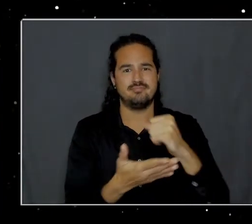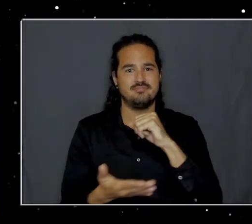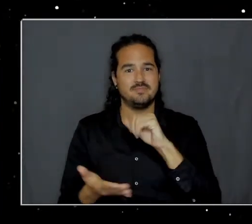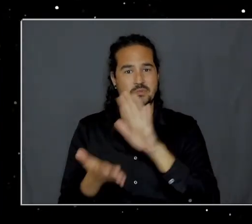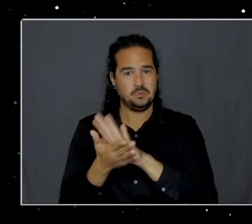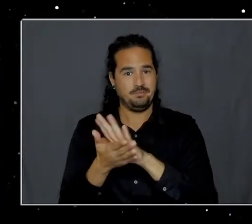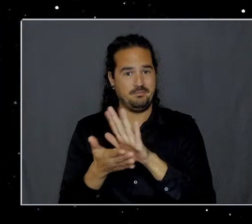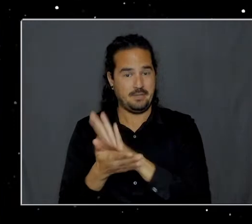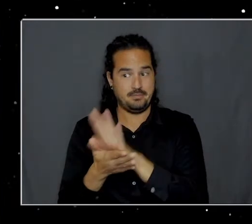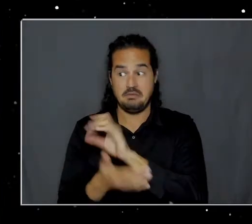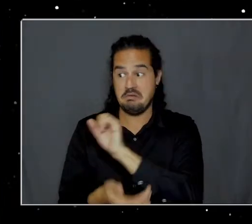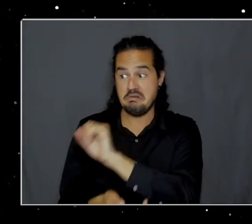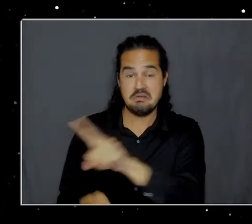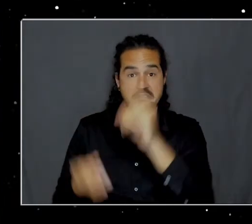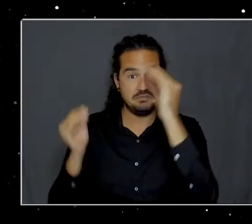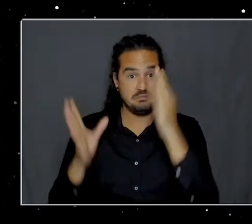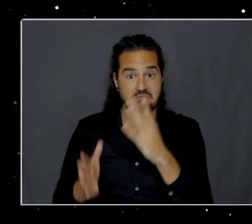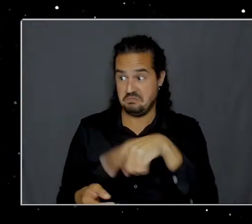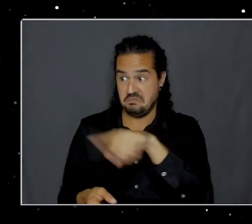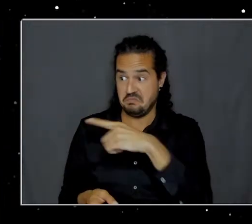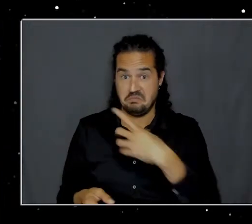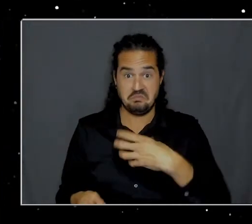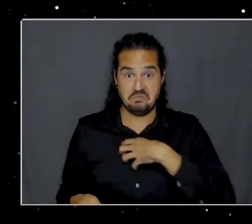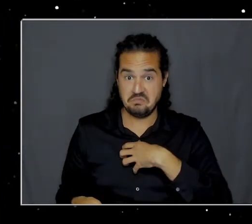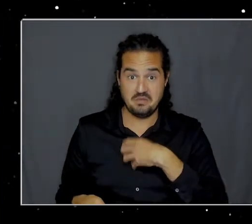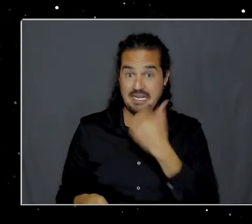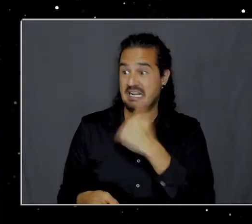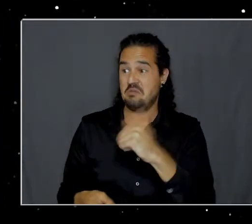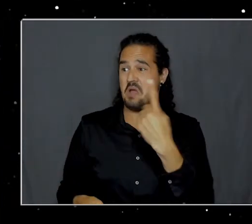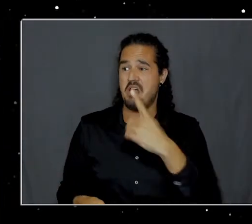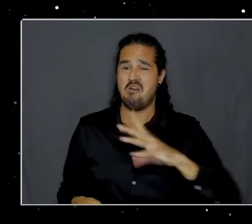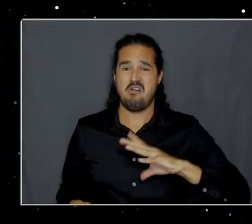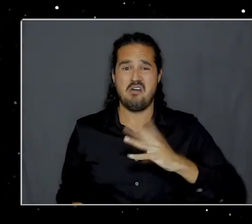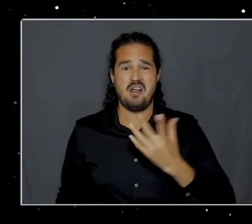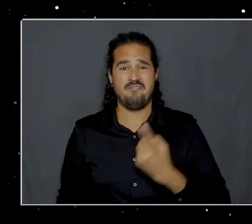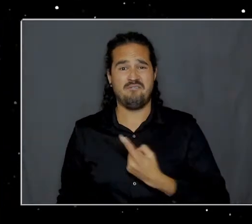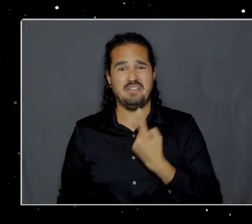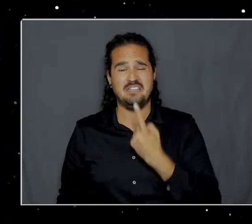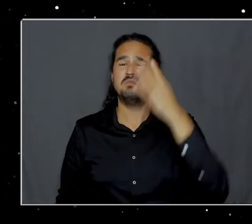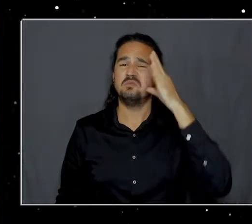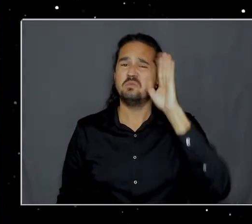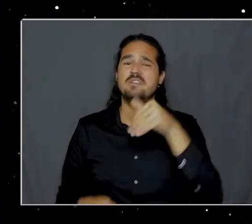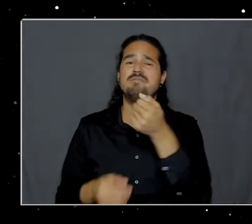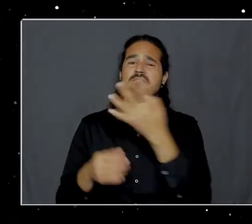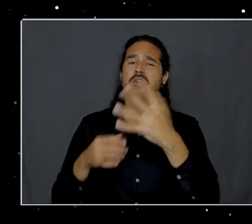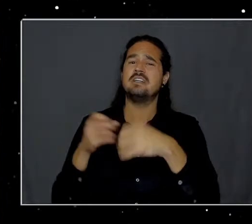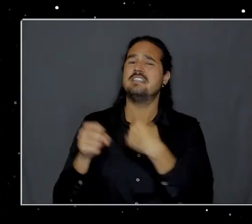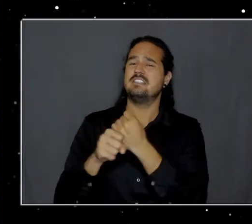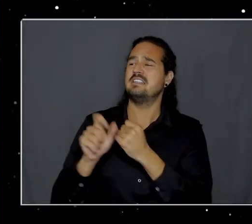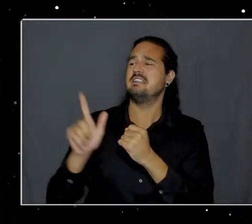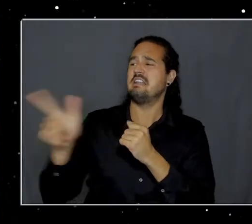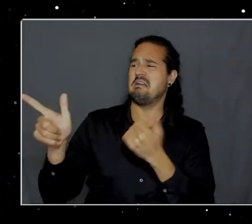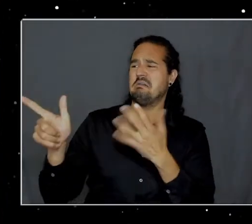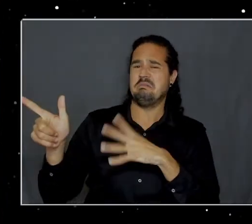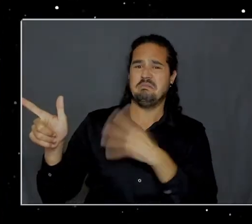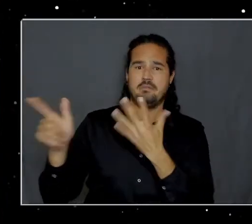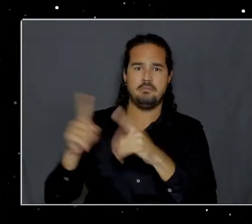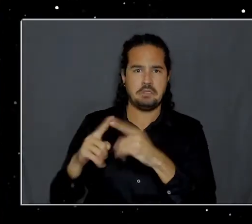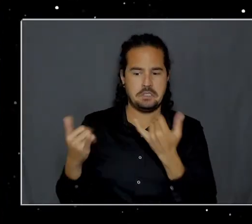PAPERS AND ASKED THE CLASS, "IS ANYBODY OFFENDED BY THAT? IF YOU ARE, LET ME KNOW. I DON'T THINK I COULD GET AWAY WITH THIS IN A COUPLE OF YEARS,